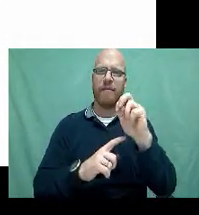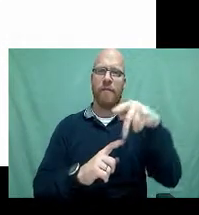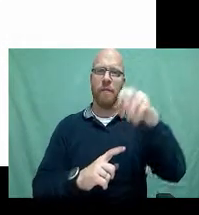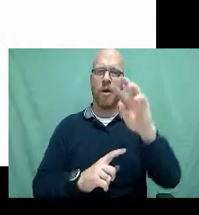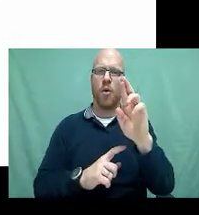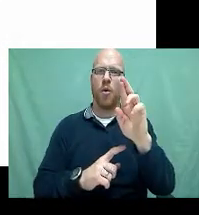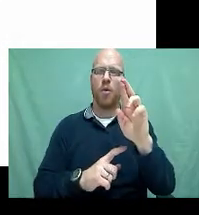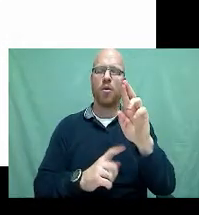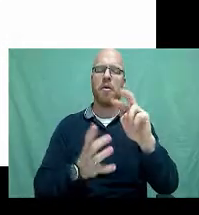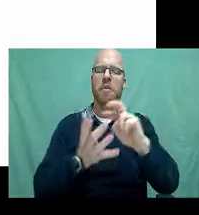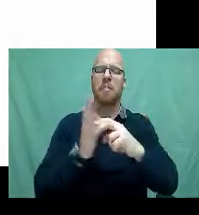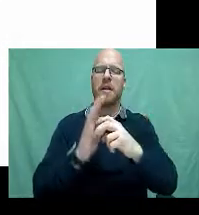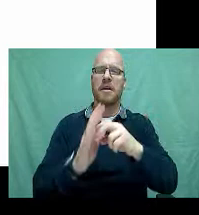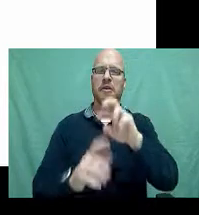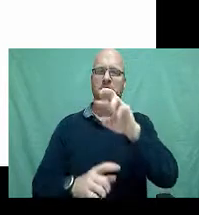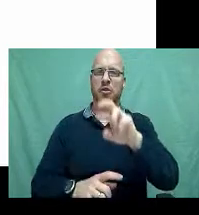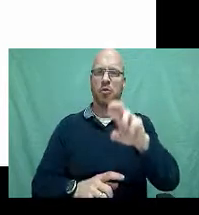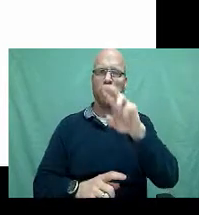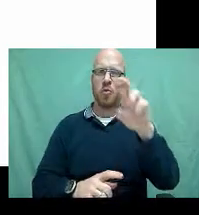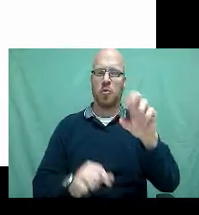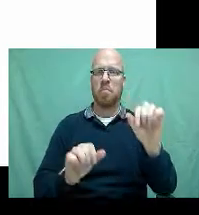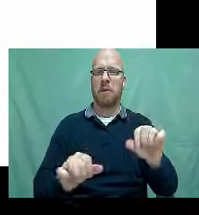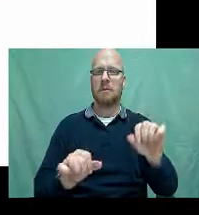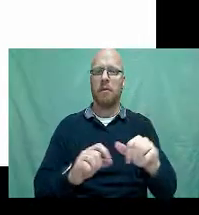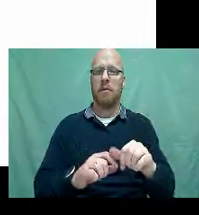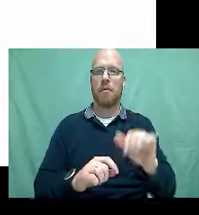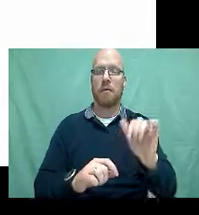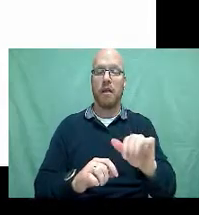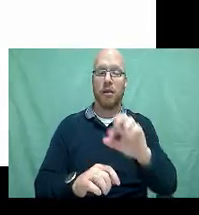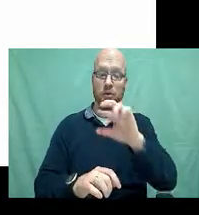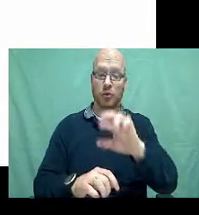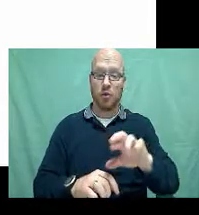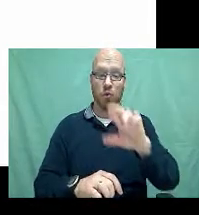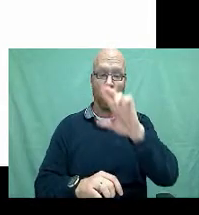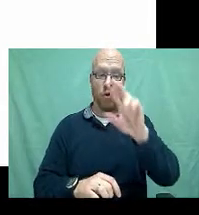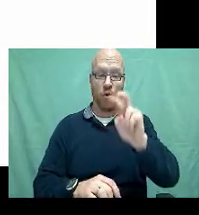If you're using a variable it has to have even power and has a square root then.